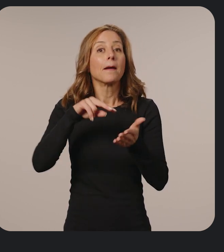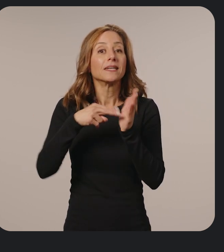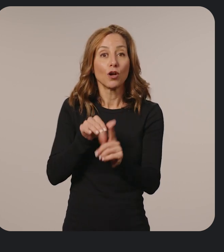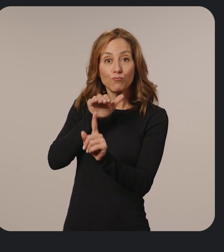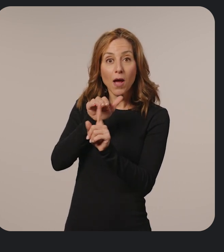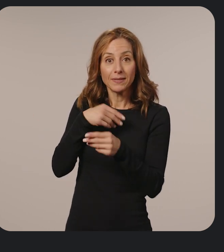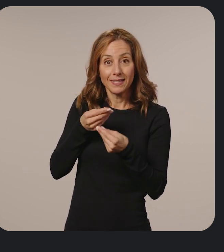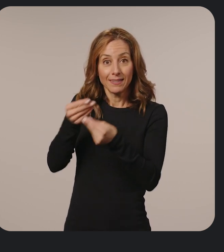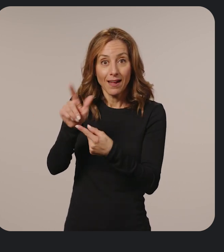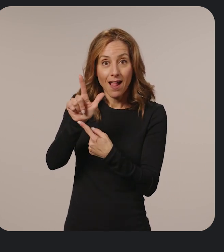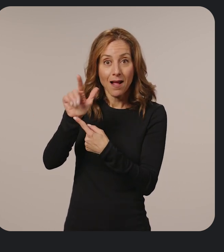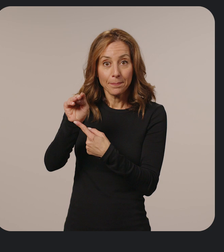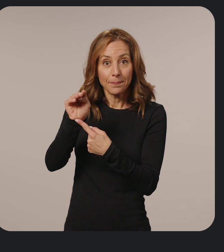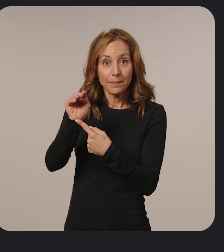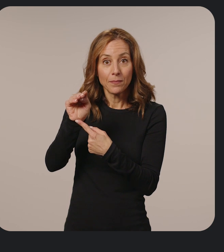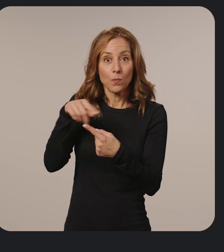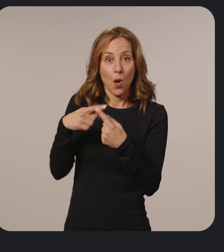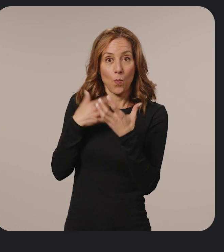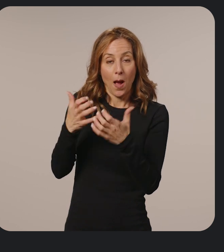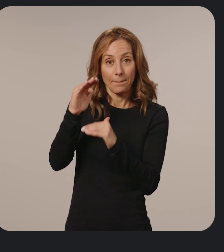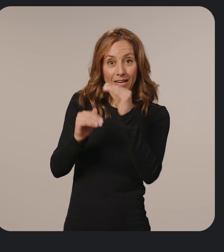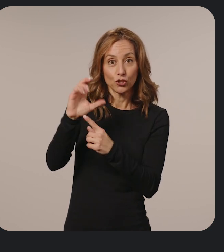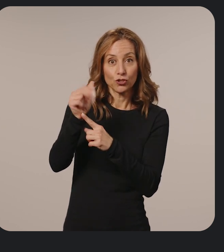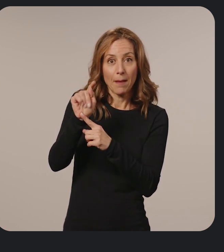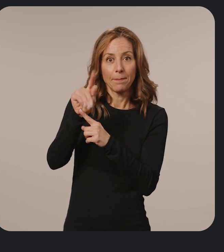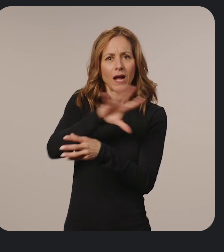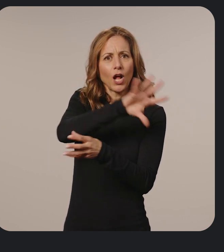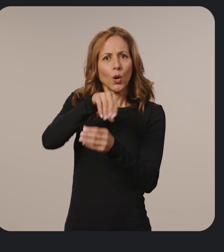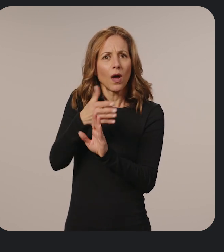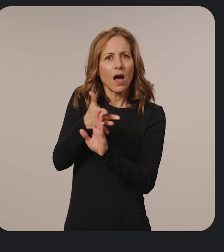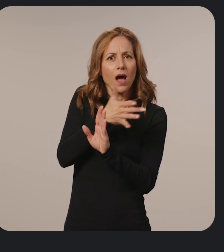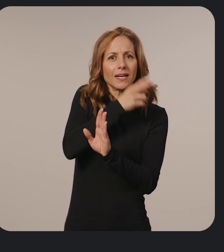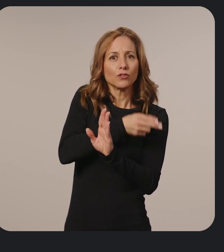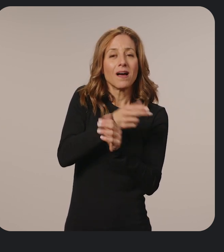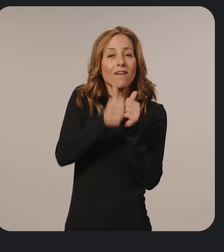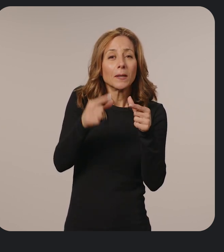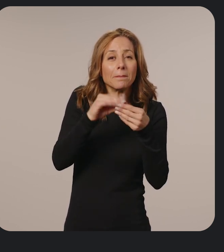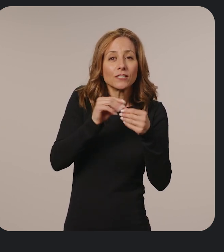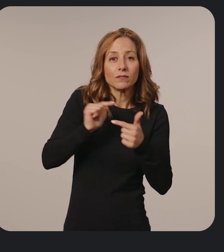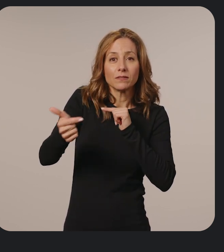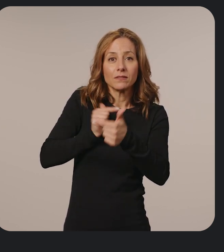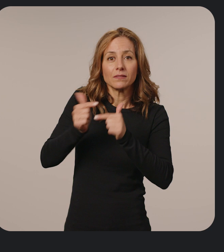"we want to build a chat bot," includes the conversation history every single message sent between the user and the bot. And the history grows.